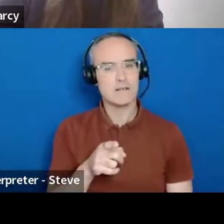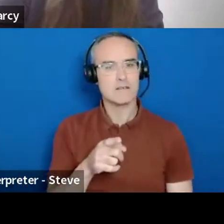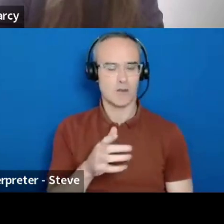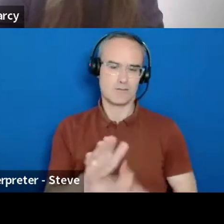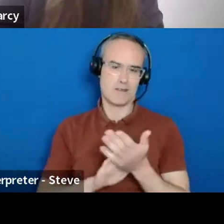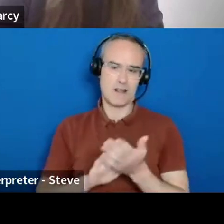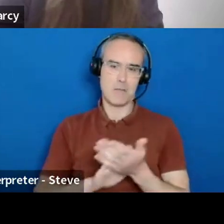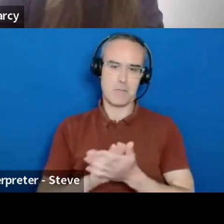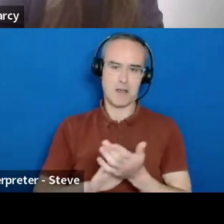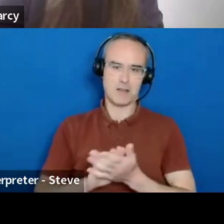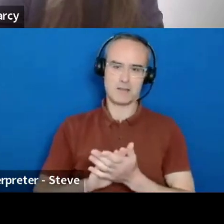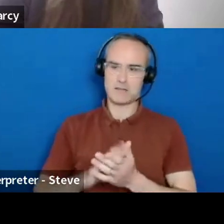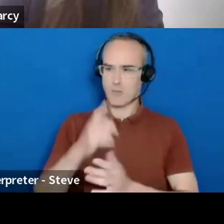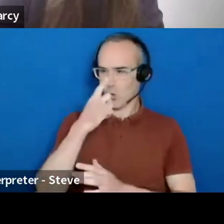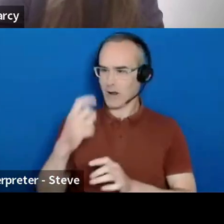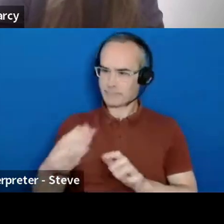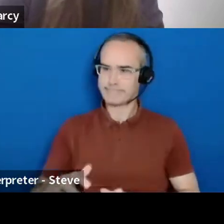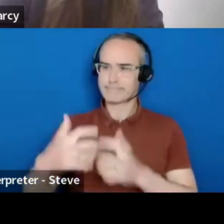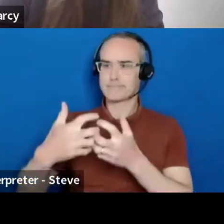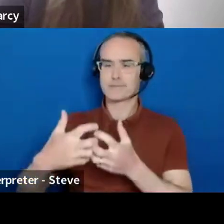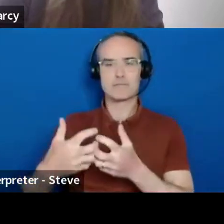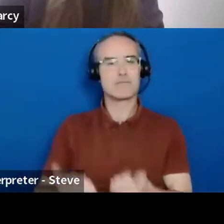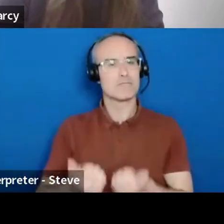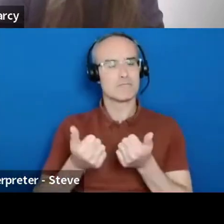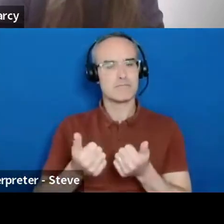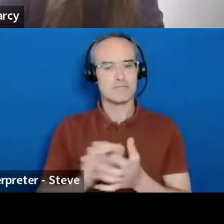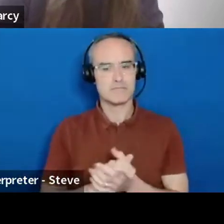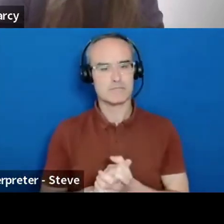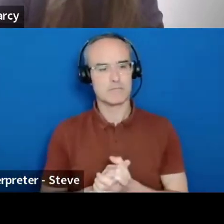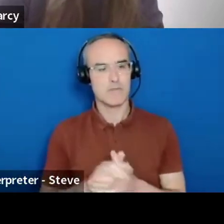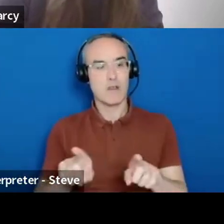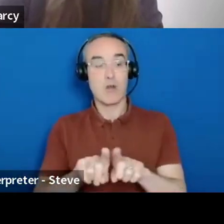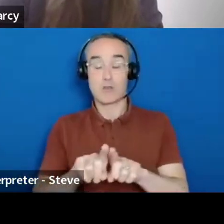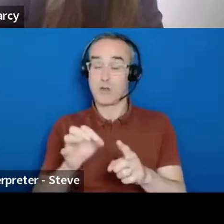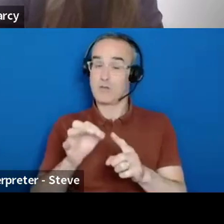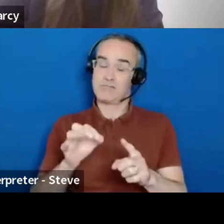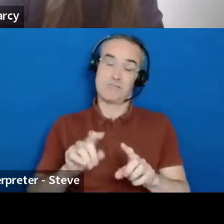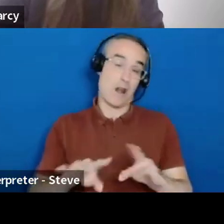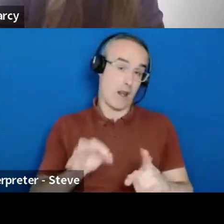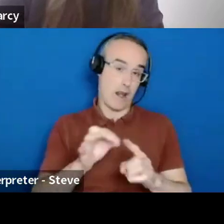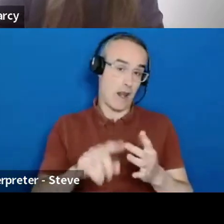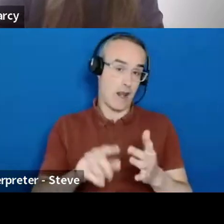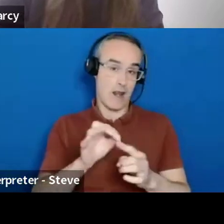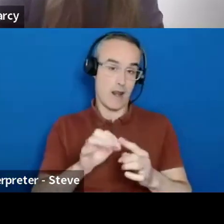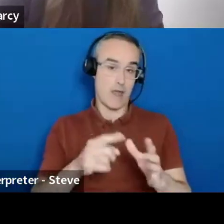And also to reiterate what Pippa's just said, hybrid is very much the way that, that DFE does things. I think it,